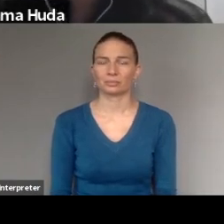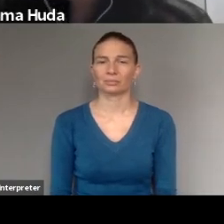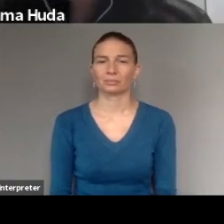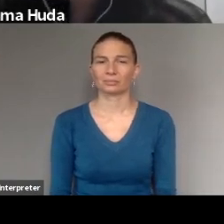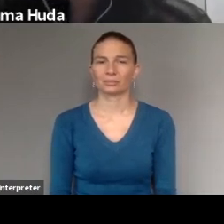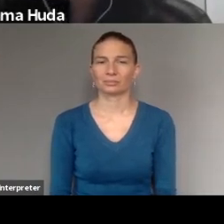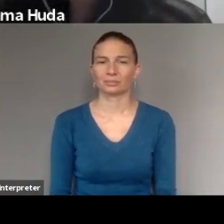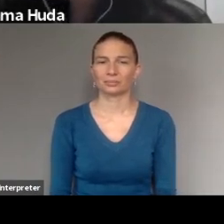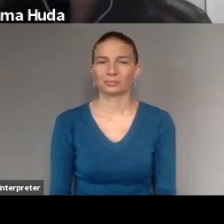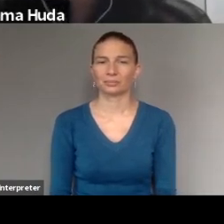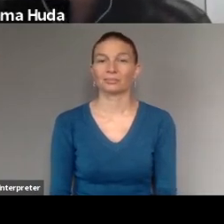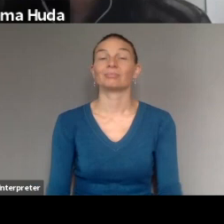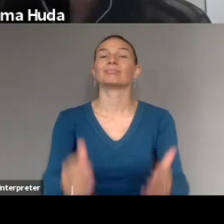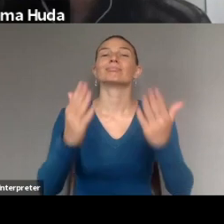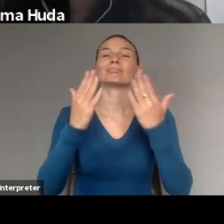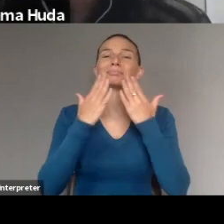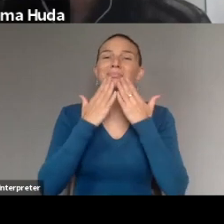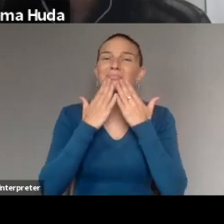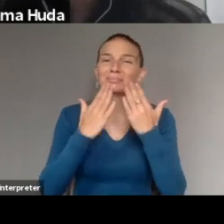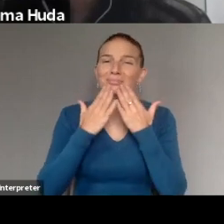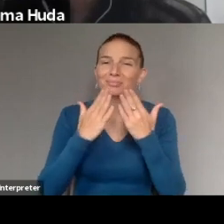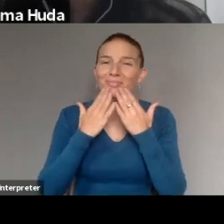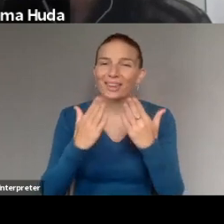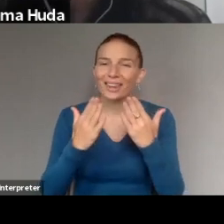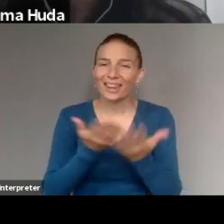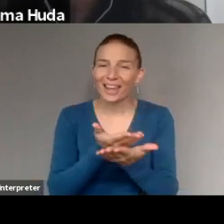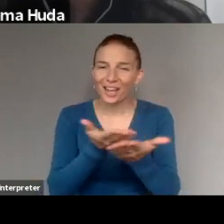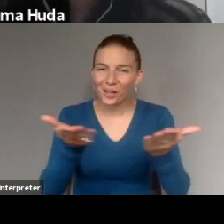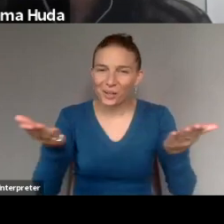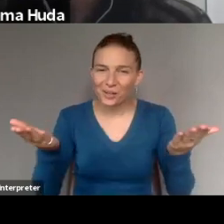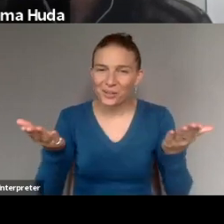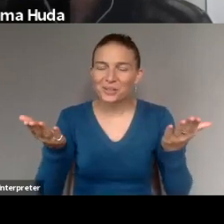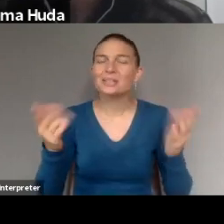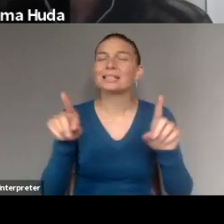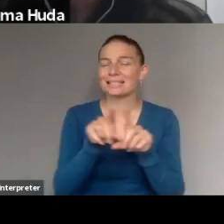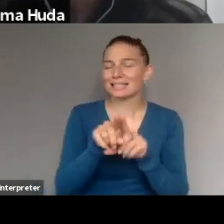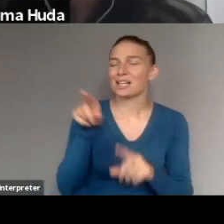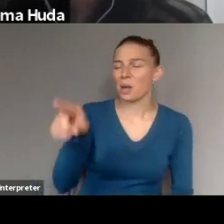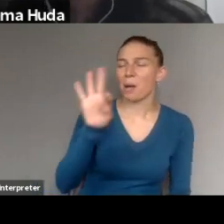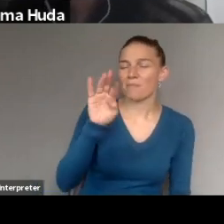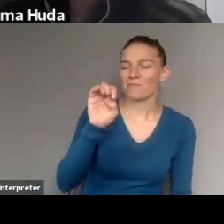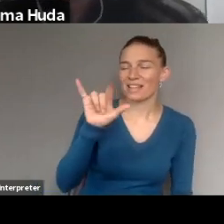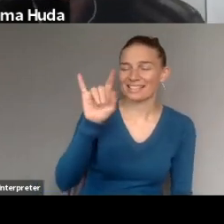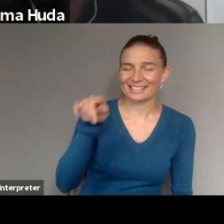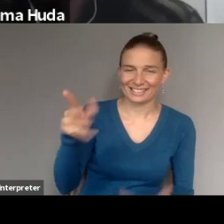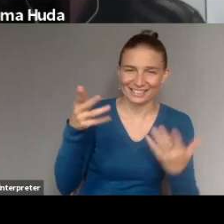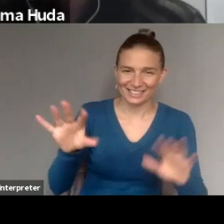Thank you to everyone. As Felicity mentioned, I work for [unintelligible].